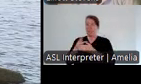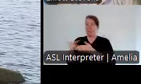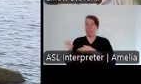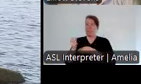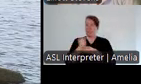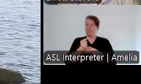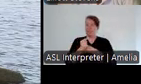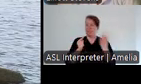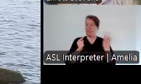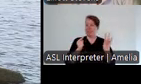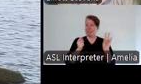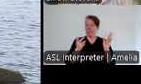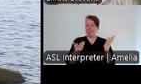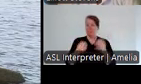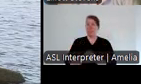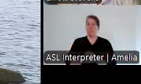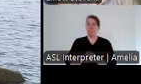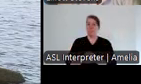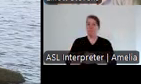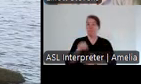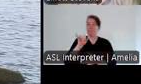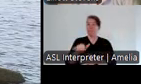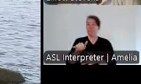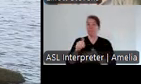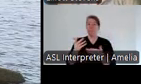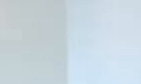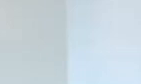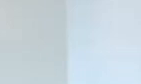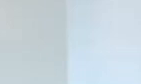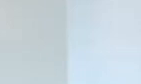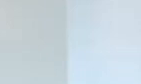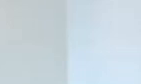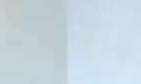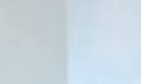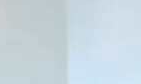Um, so that's what I have. Thank you so much.